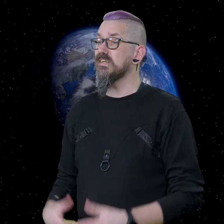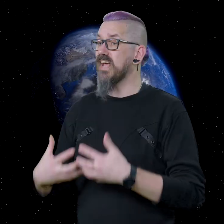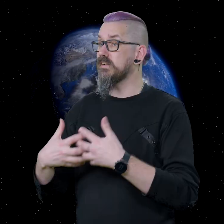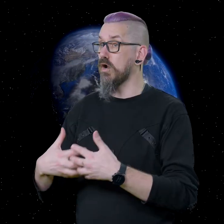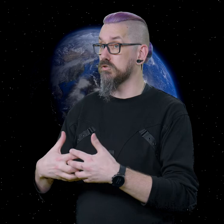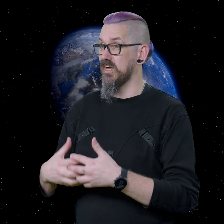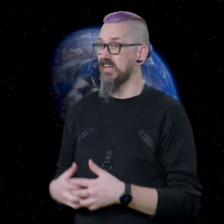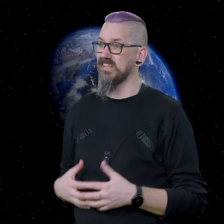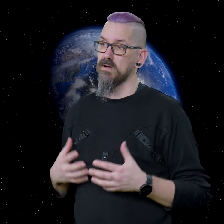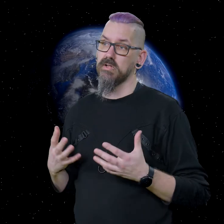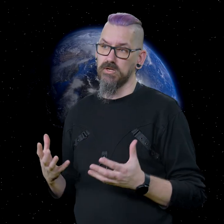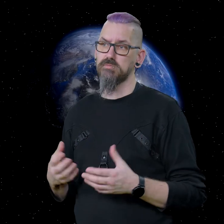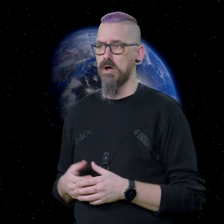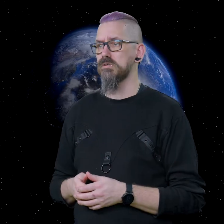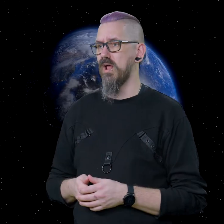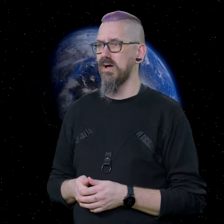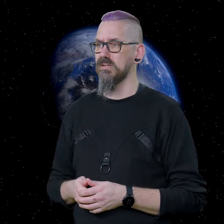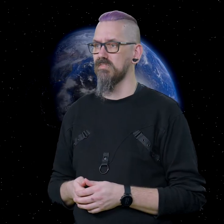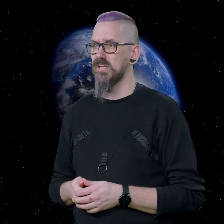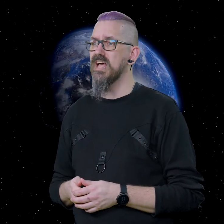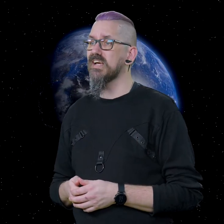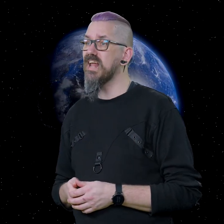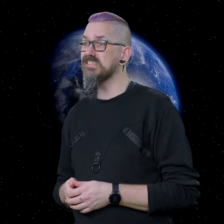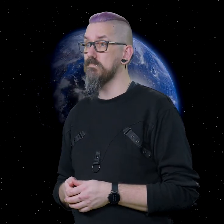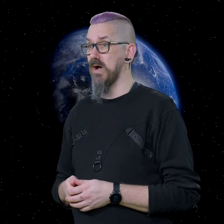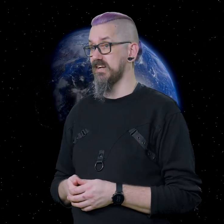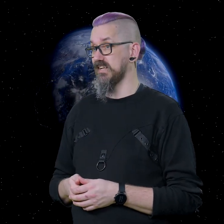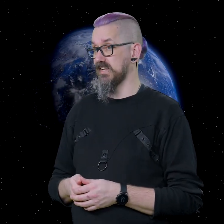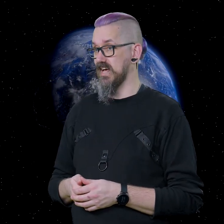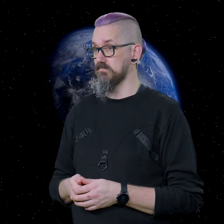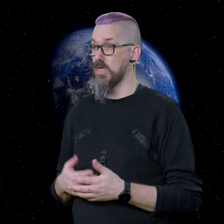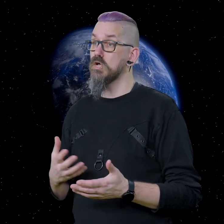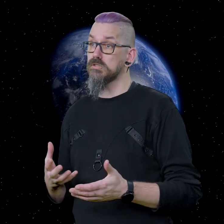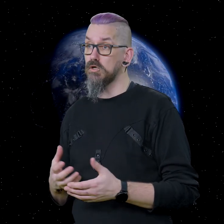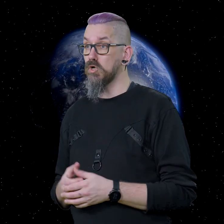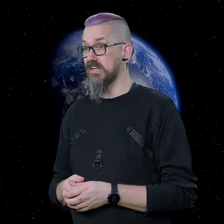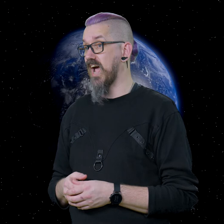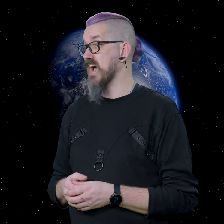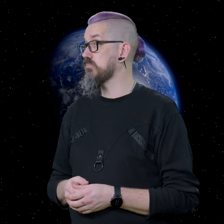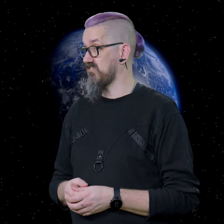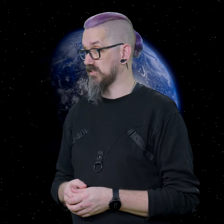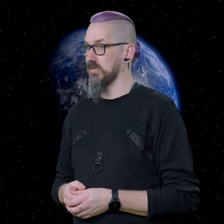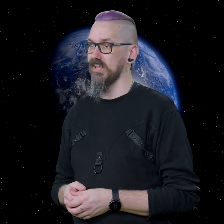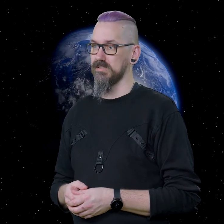Technology, Is a huge part of my life, Connected by the internet, Socially and professionally.